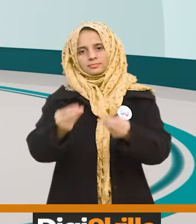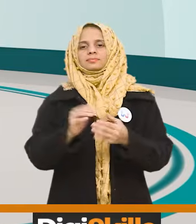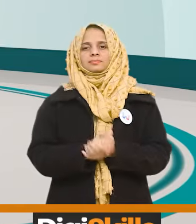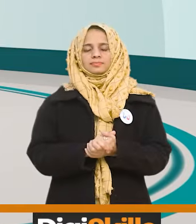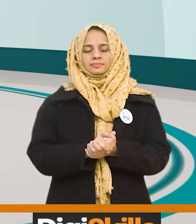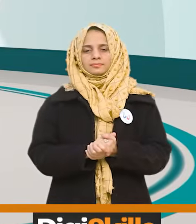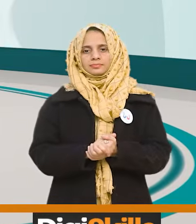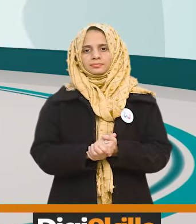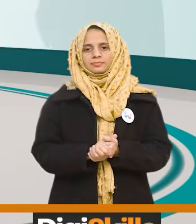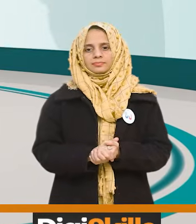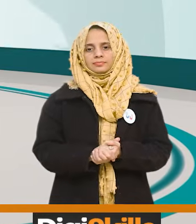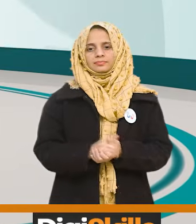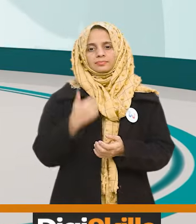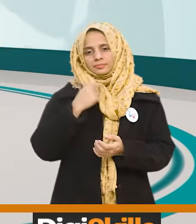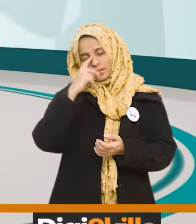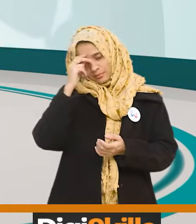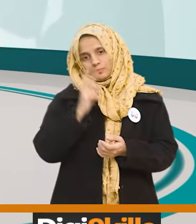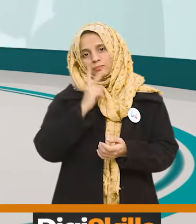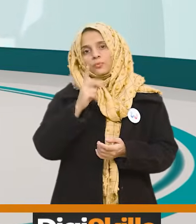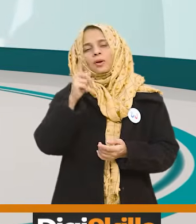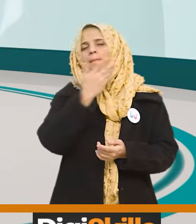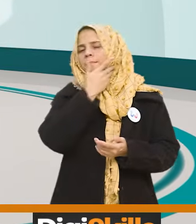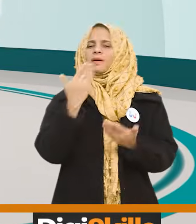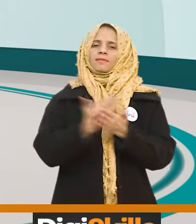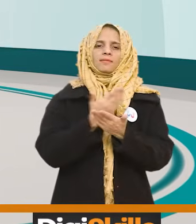I was so happy. I told my Mom to buy a suit for herself.